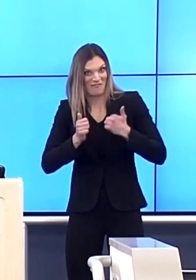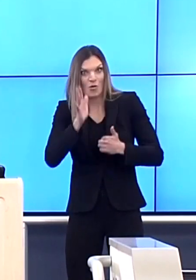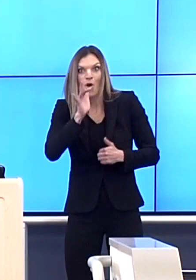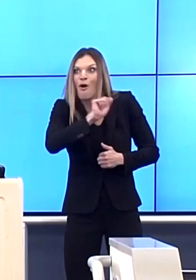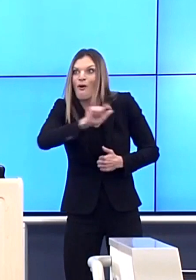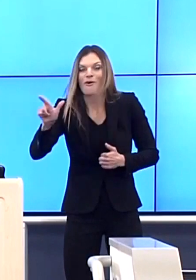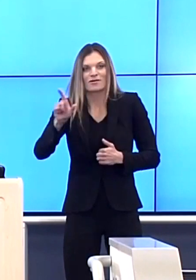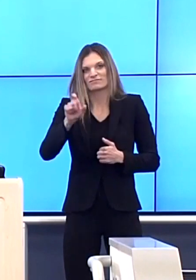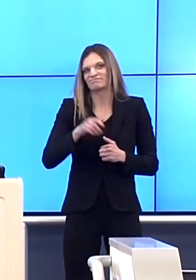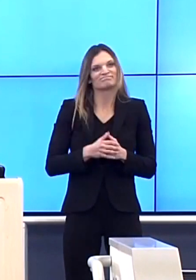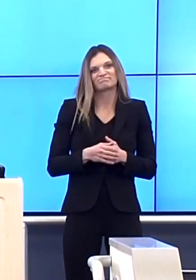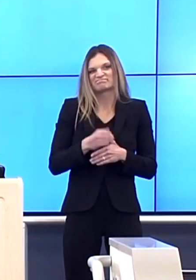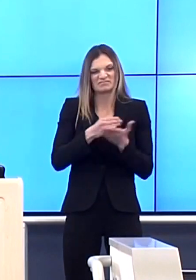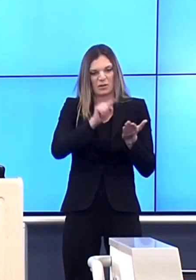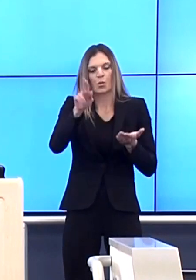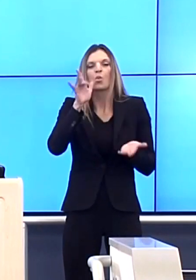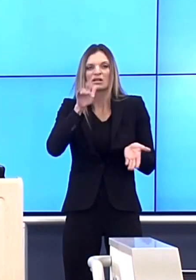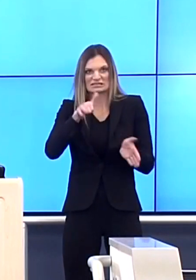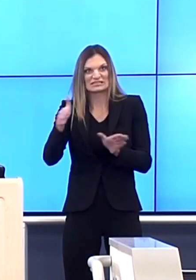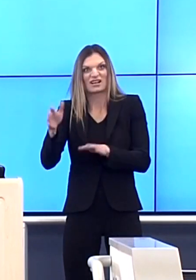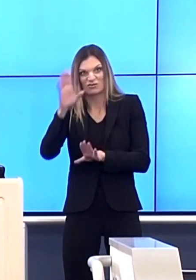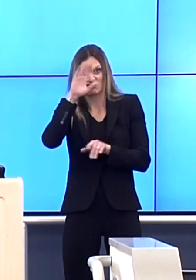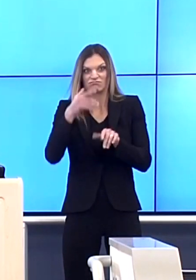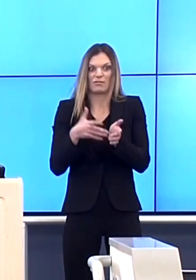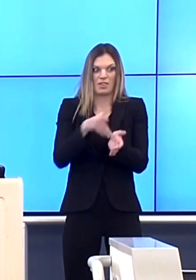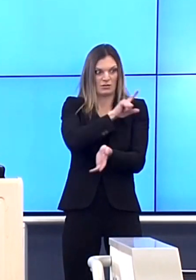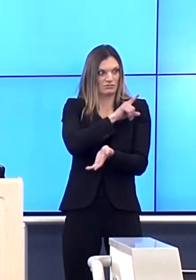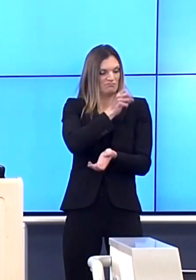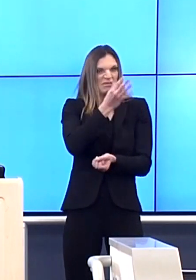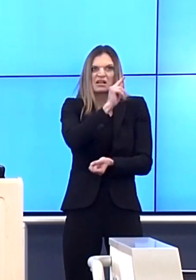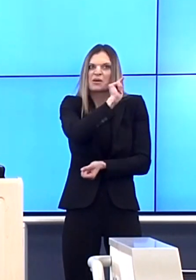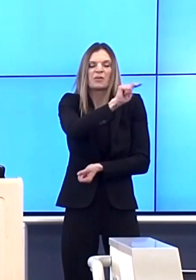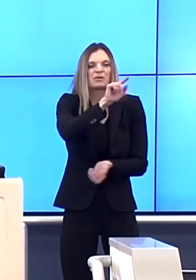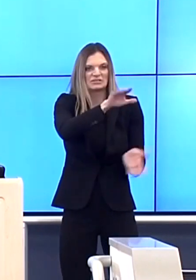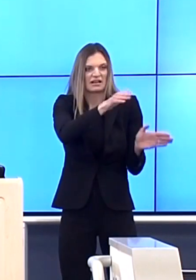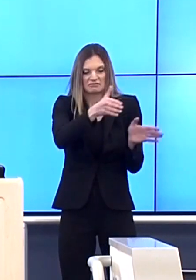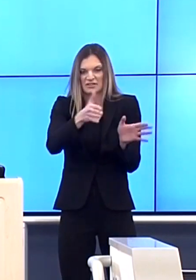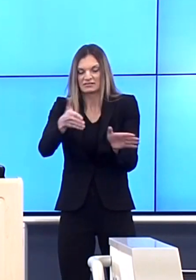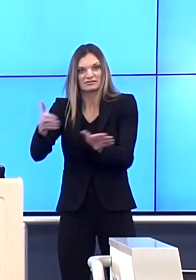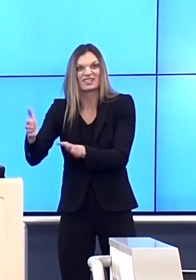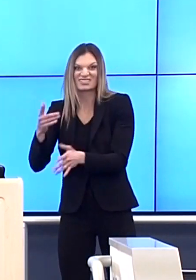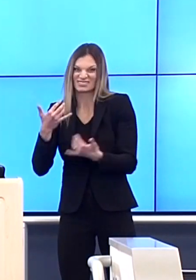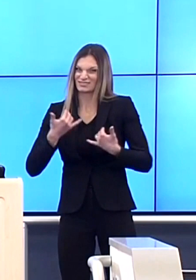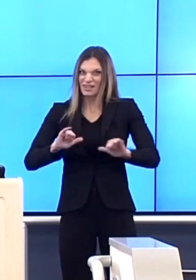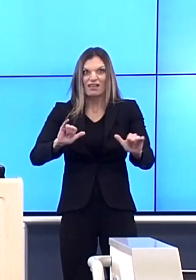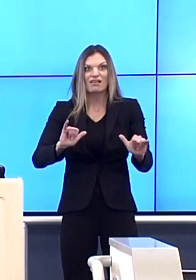THEY WILL DIE. IN THE PAST WEEK, WE KNOW OF 416 IN THE PAST WEEK, WE KNOW OF 416 PEOPLE WHO HAVE DIED FROM PEOPLE WHO HAVE DIED FROM COVID-19.